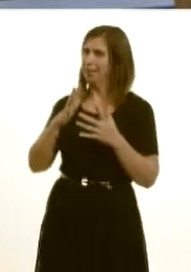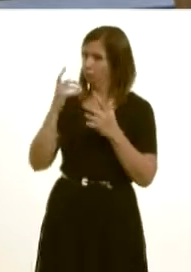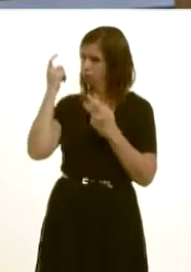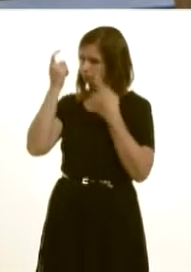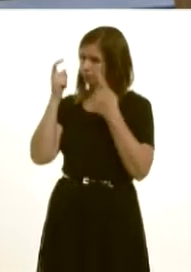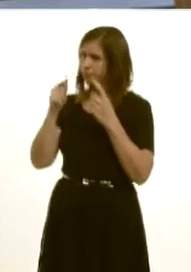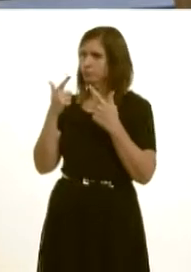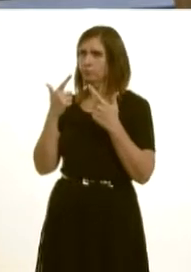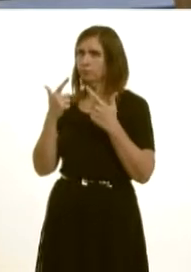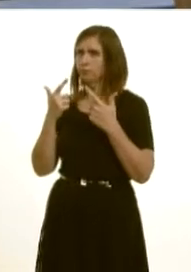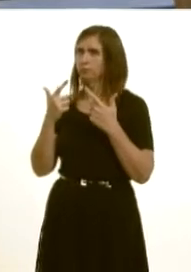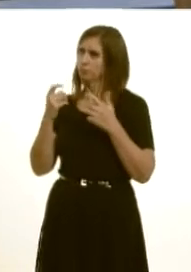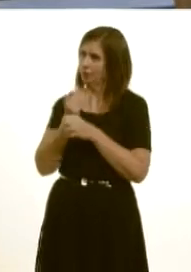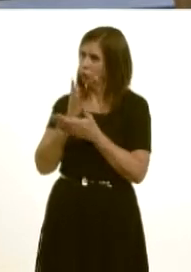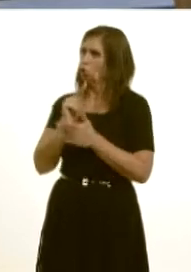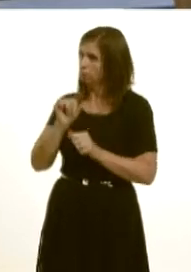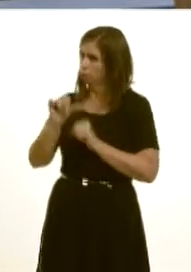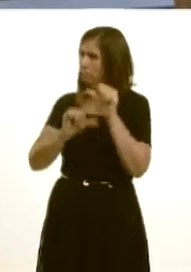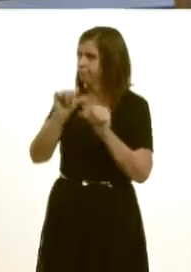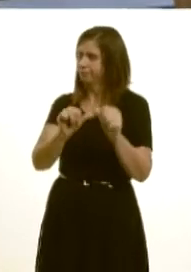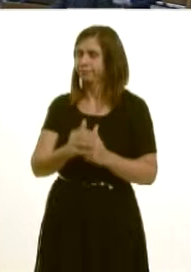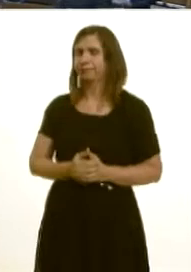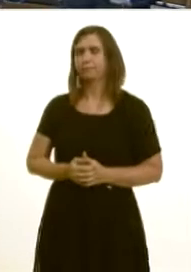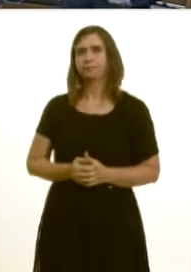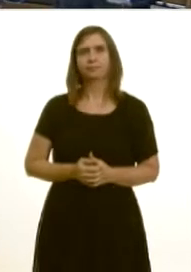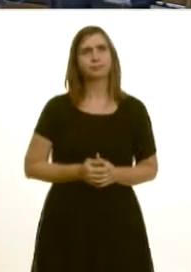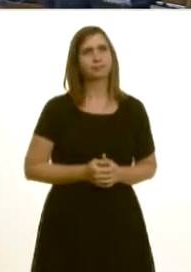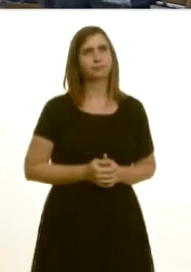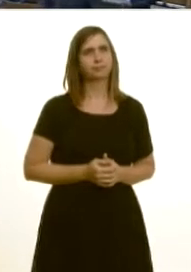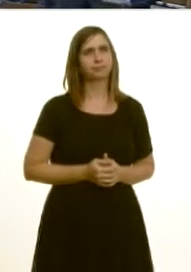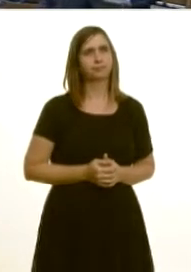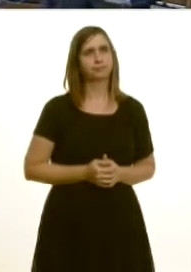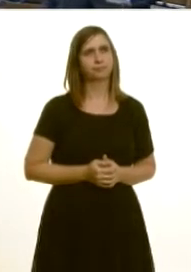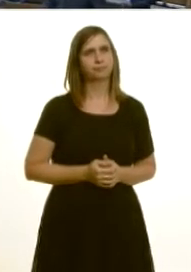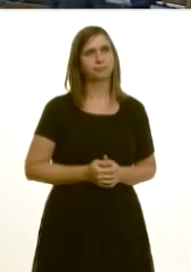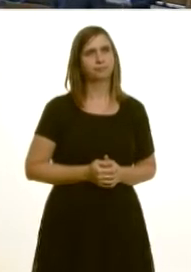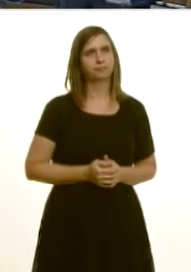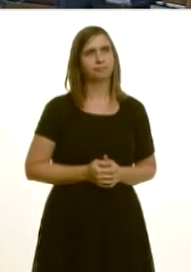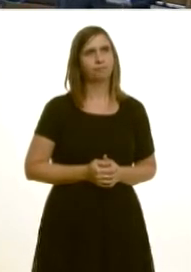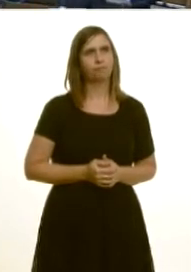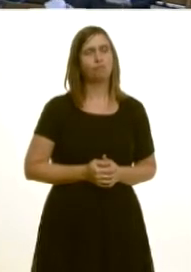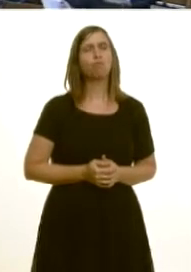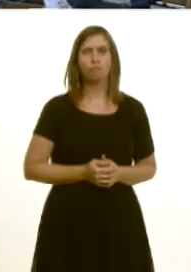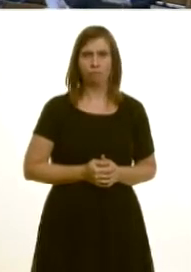that it may have. Y Llywydd / The Presiding Officer: Finally, I call the leader of the Welsh Liberal Democrats, Kirsty Williams.